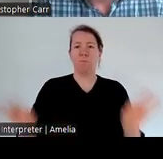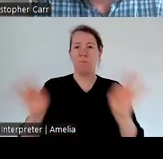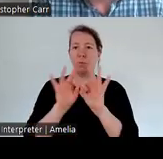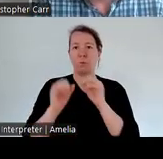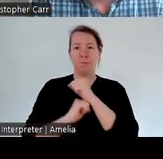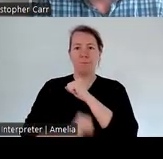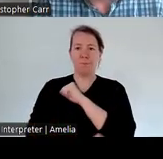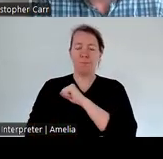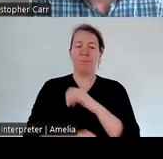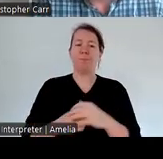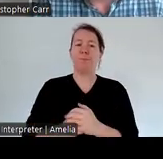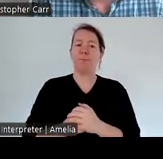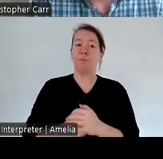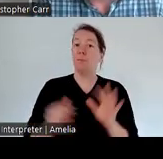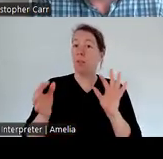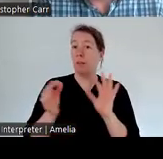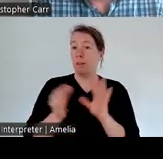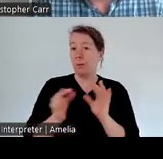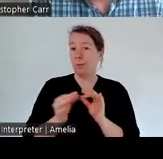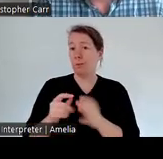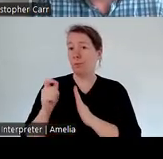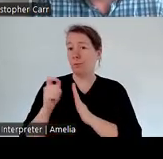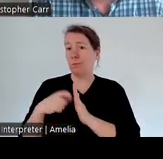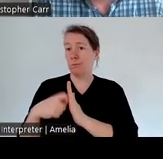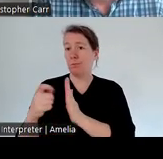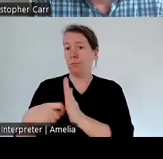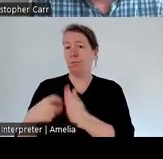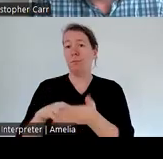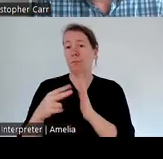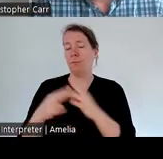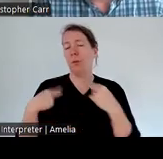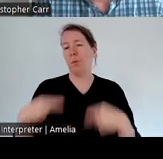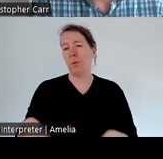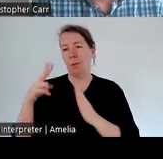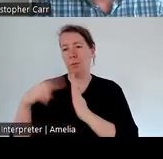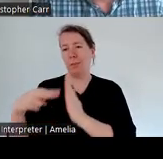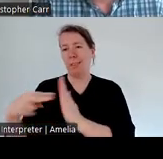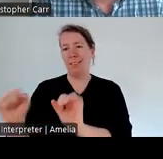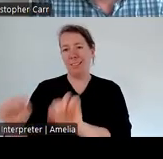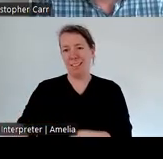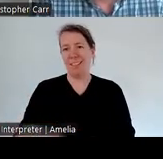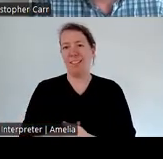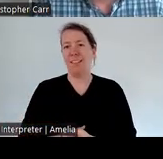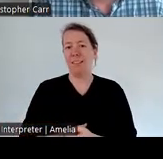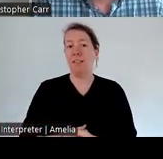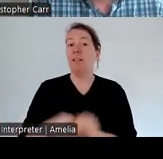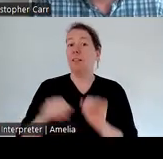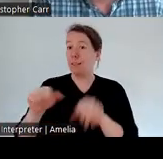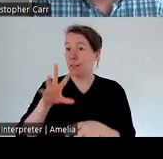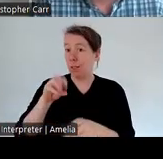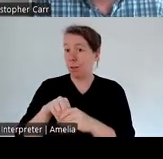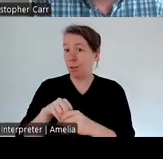Notes are included to provide more detail in human-readable form, but can also be rich sources of keywords used in searching...